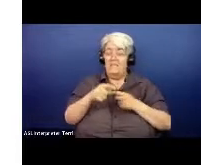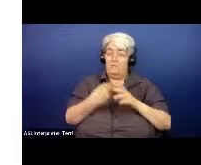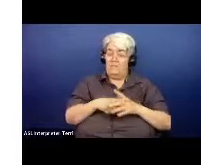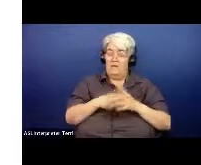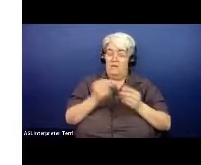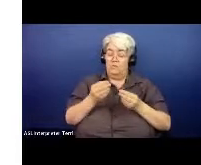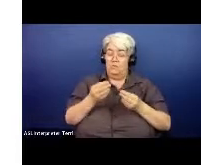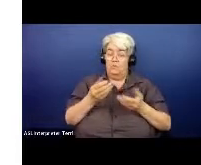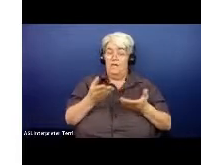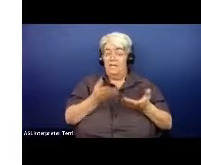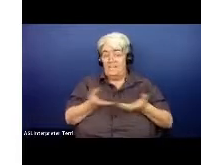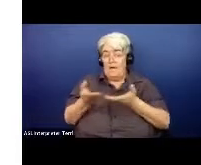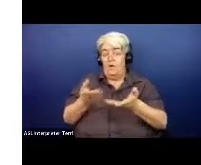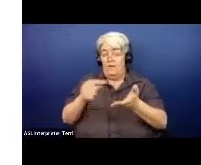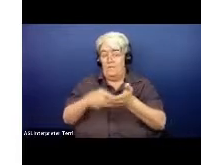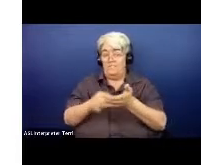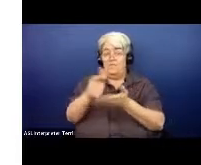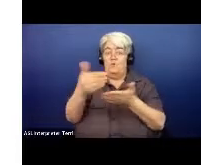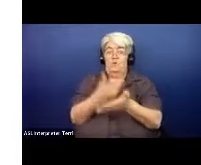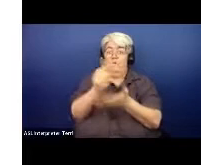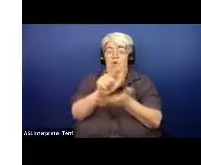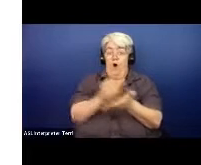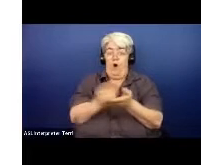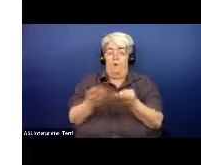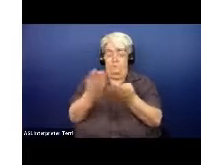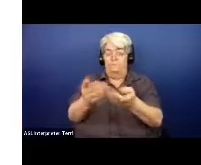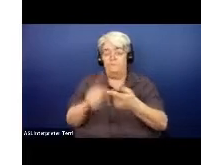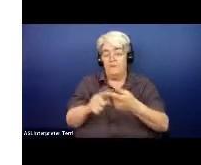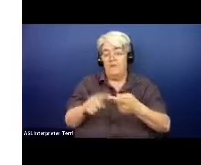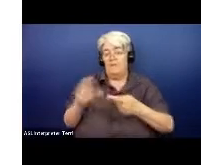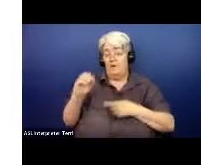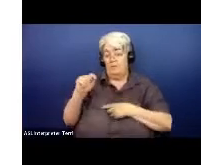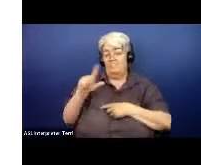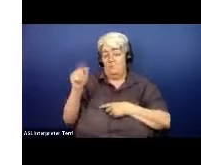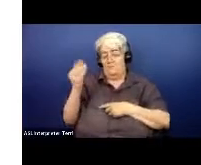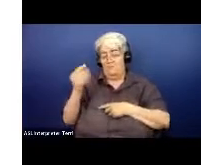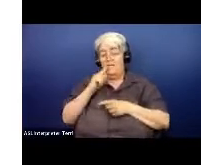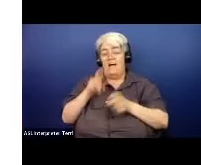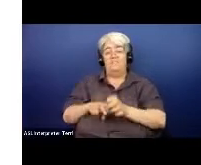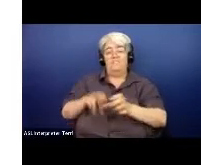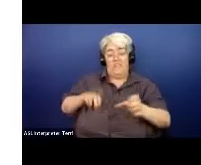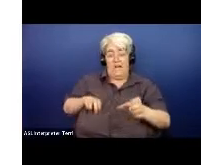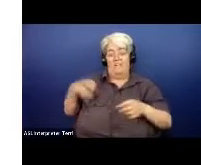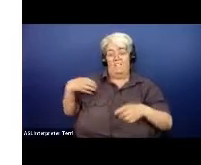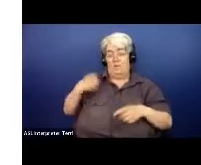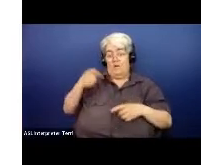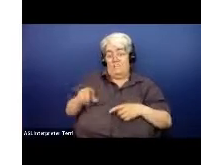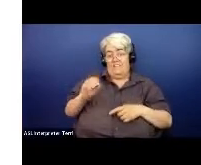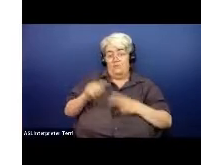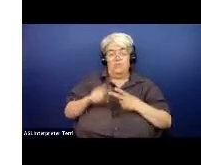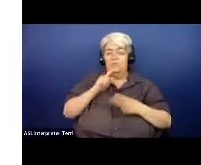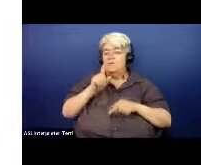bill. The next month I had to resign as chair of the council. You can't speak in your own